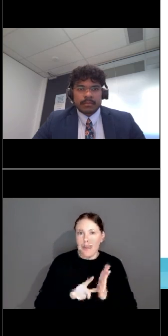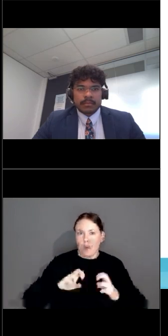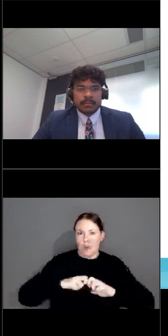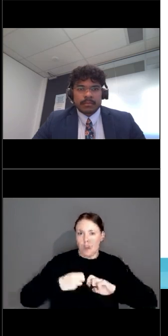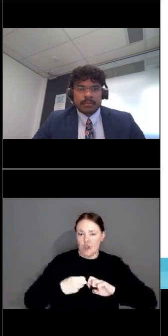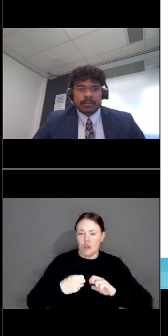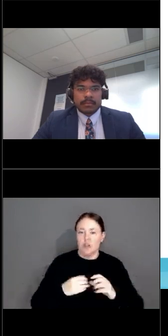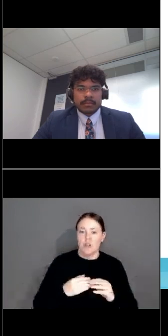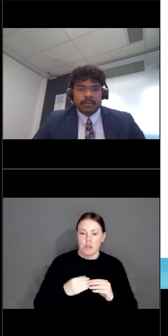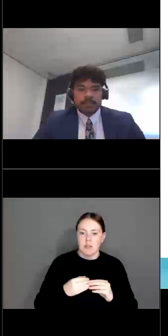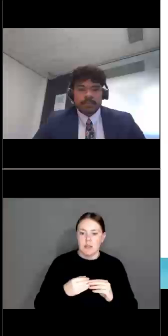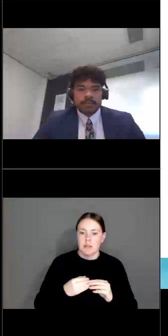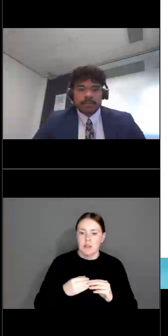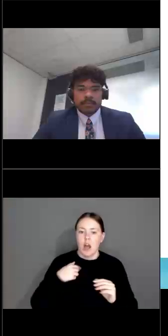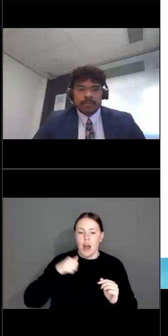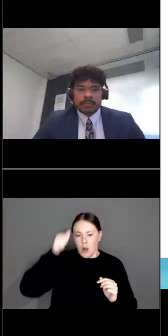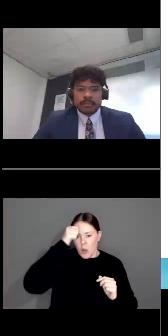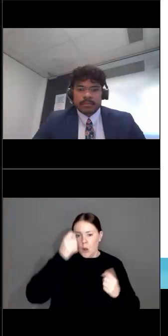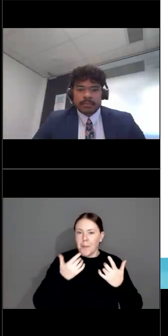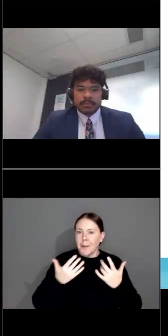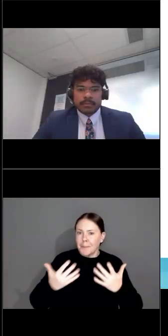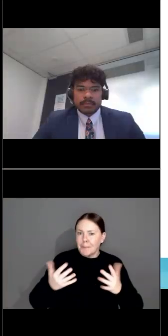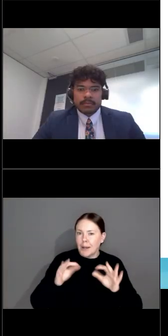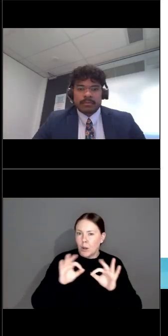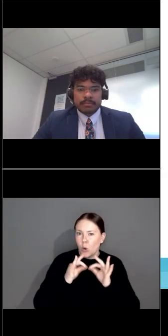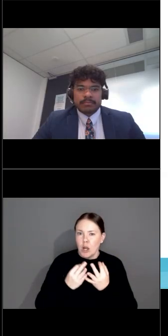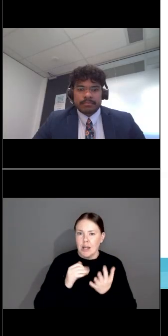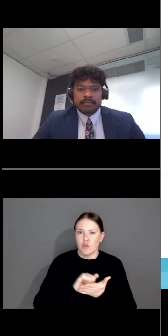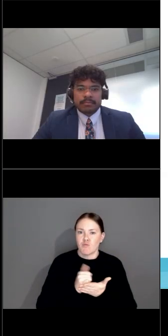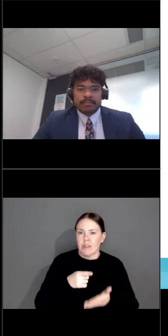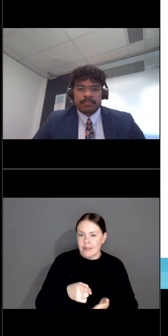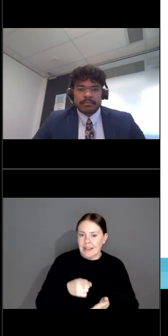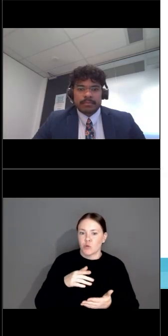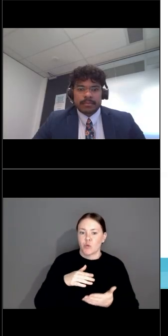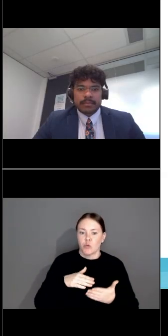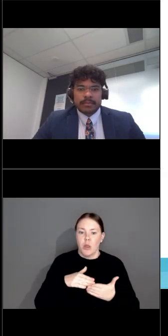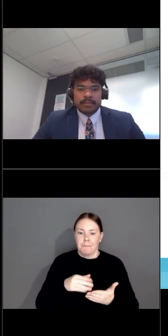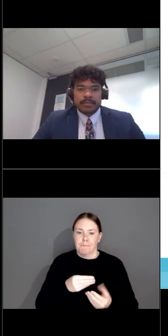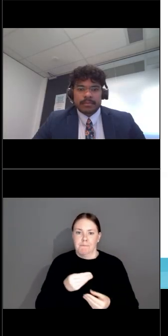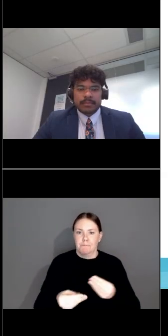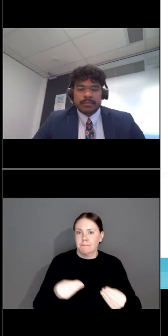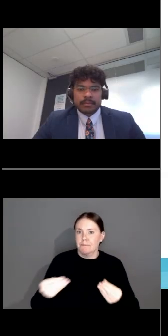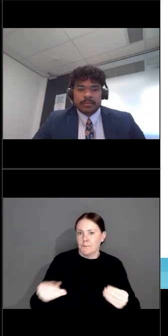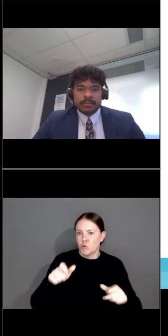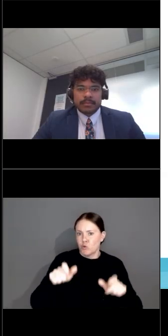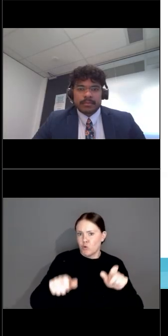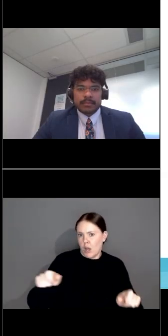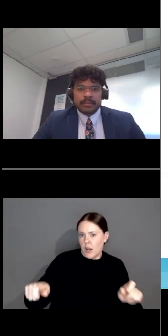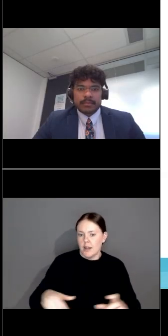workers just print out to give us a handout to so please make use of those resources as well